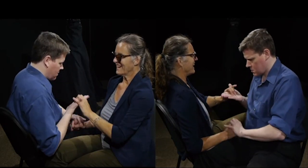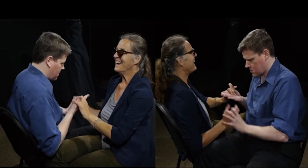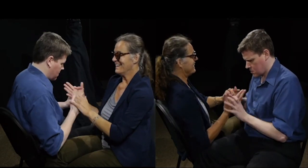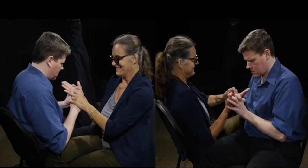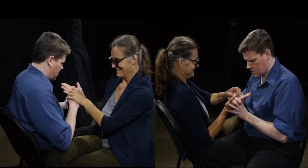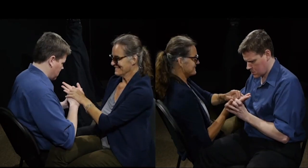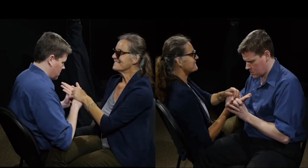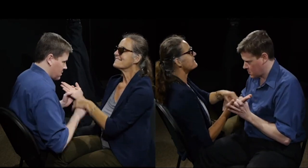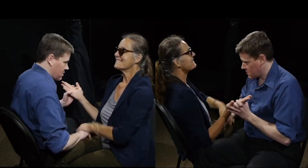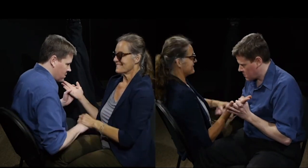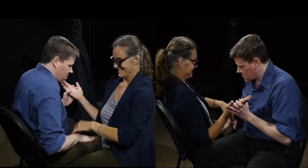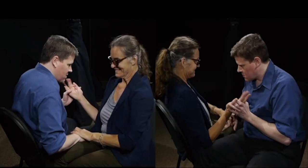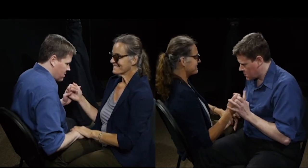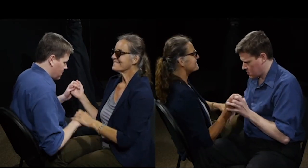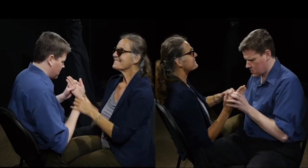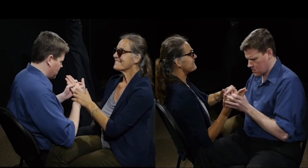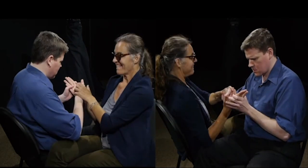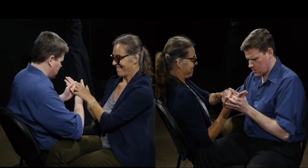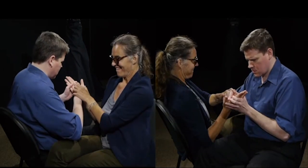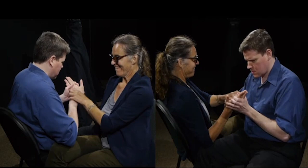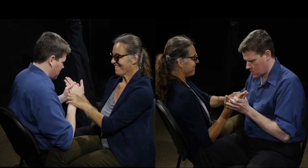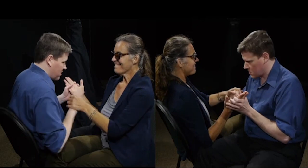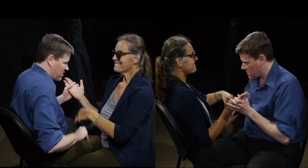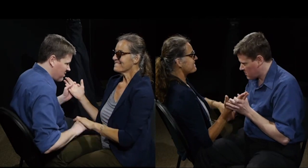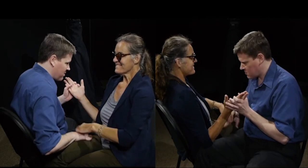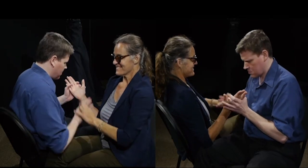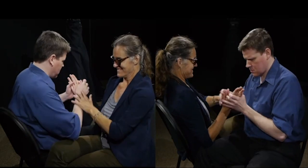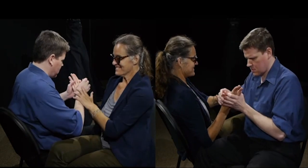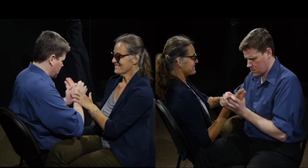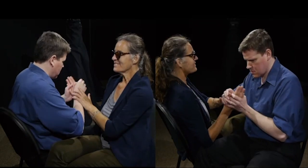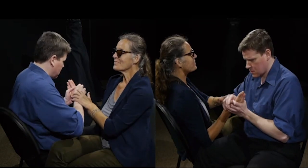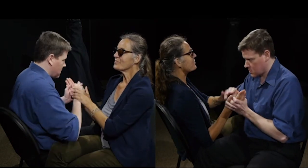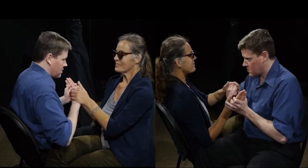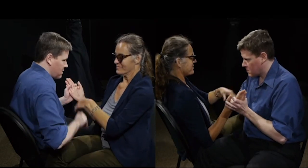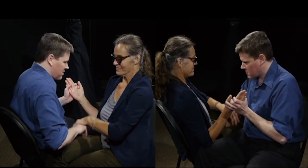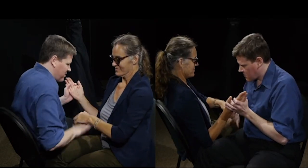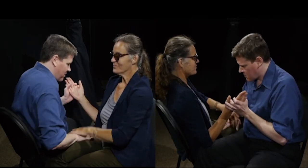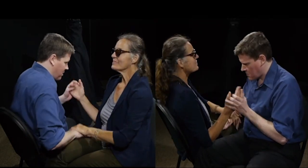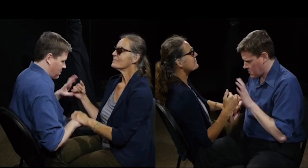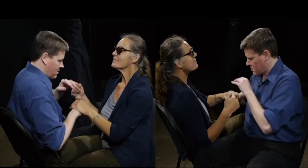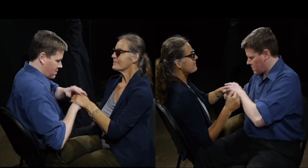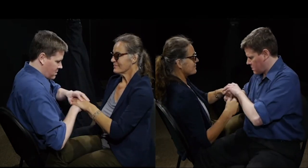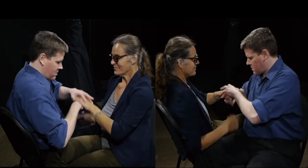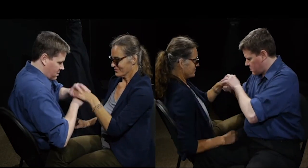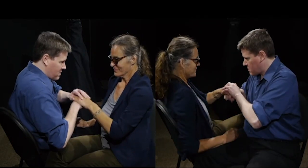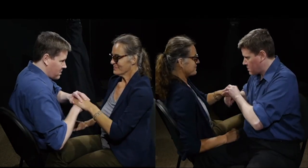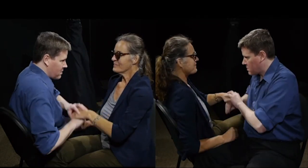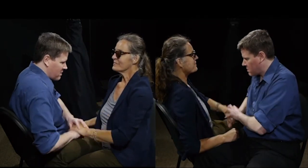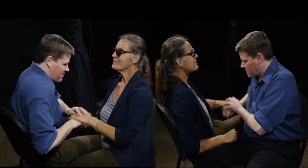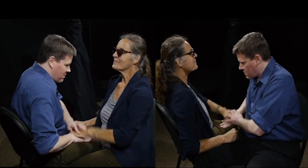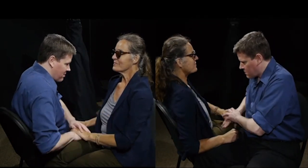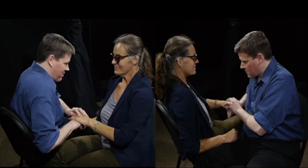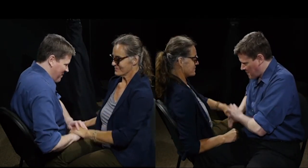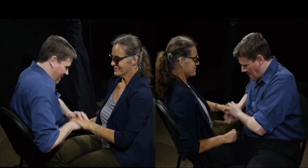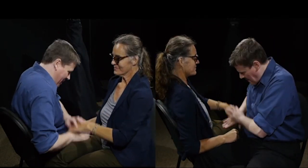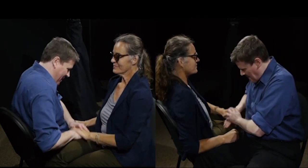Every little movement, every little press, tap, and trace. It's all recorded and fed into software that we have.